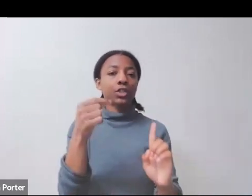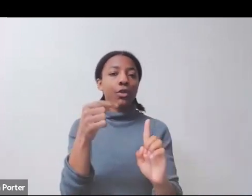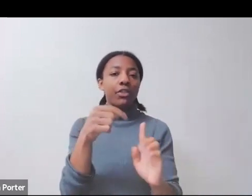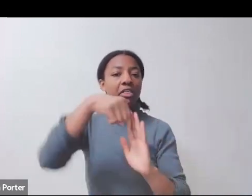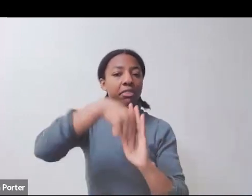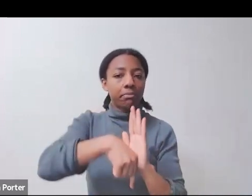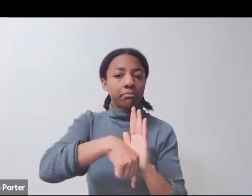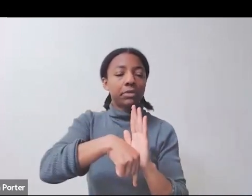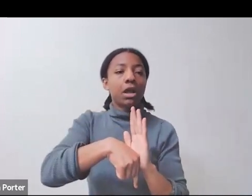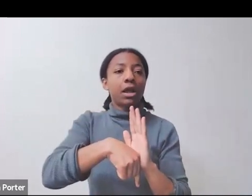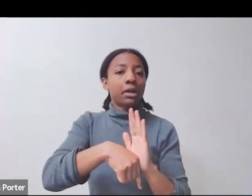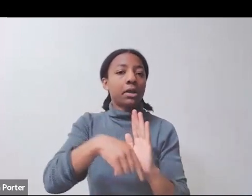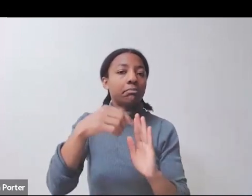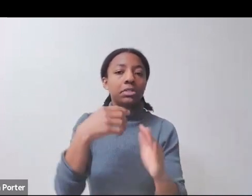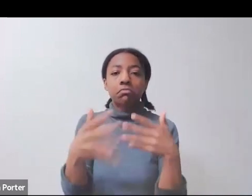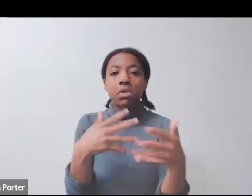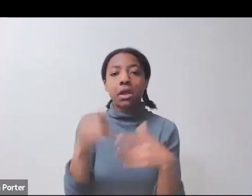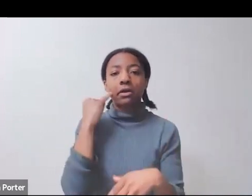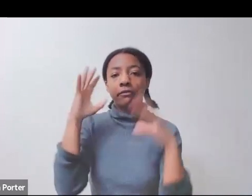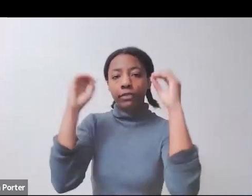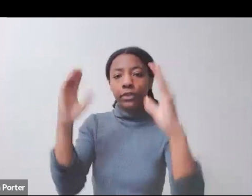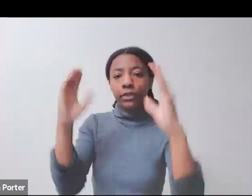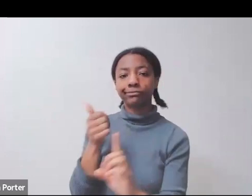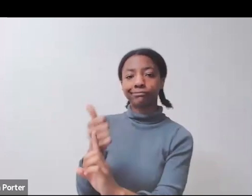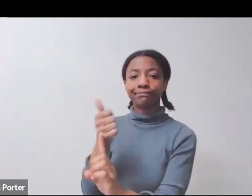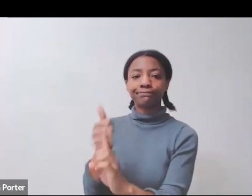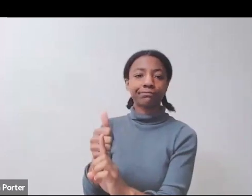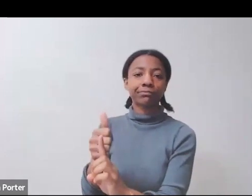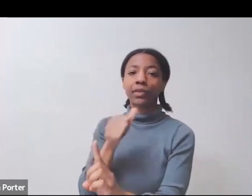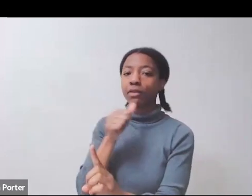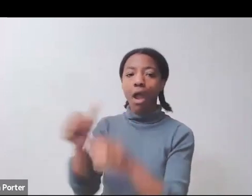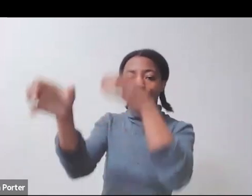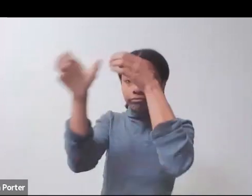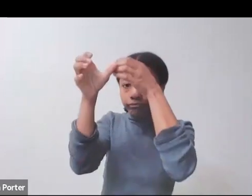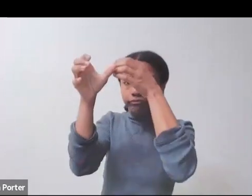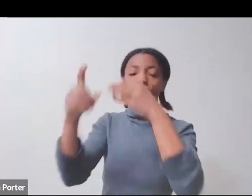without having to be an accessibility expert. Again, that's just come out. We're excited to see